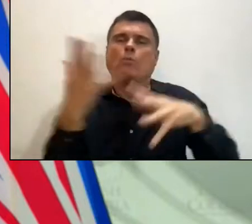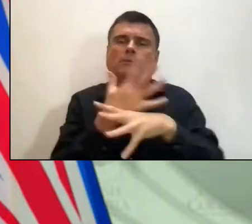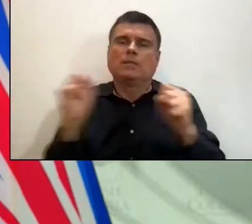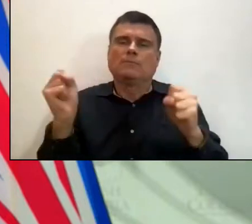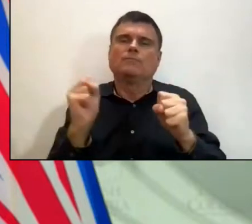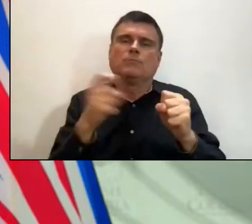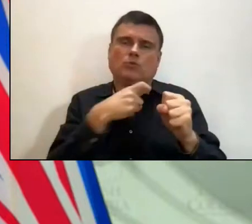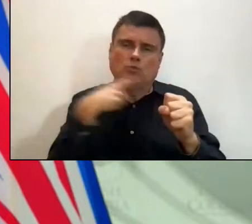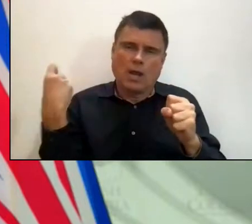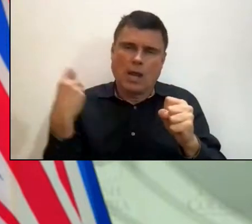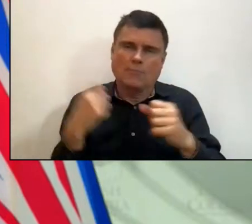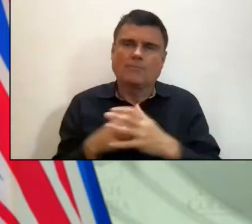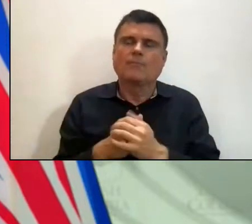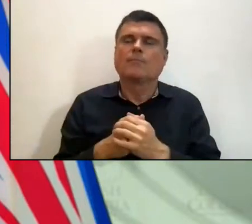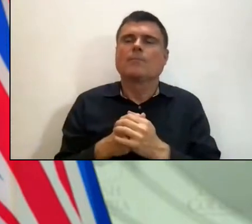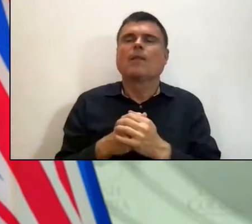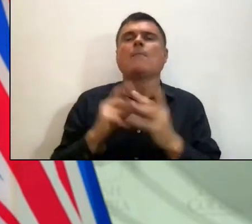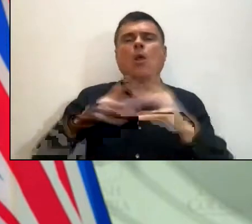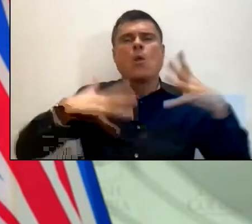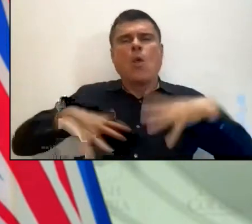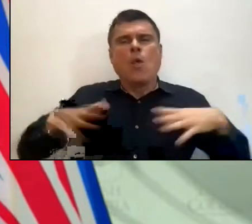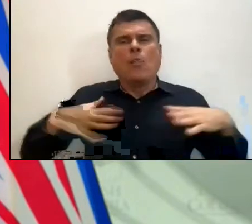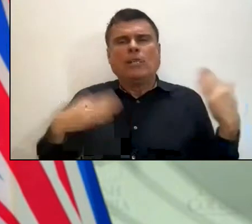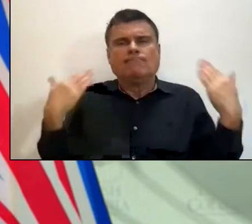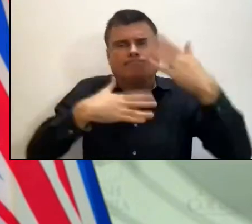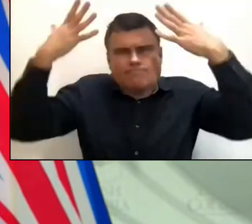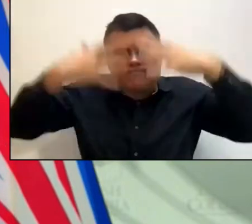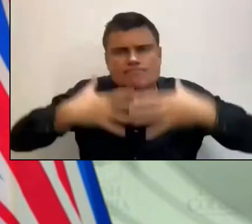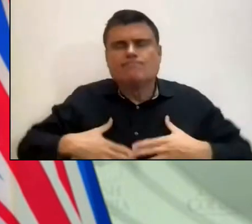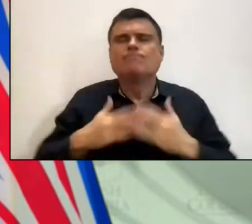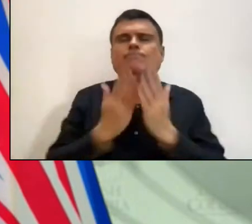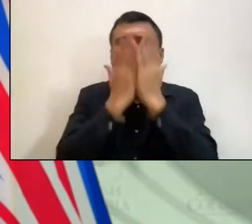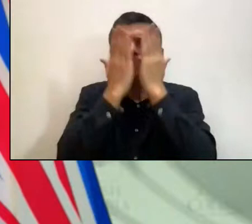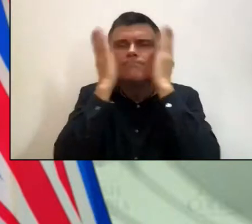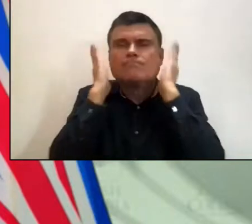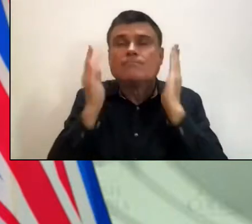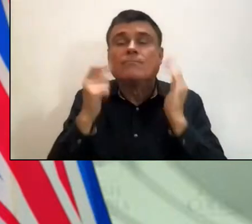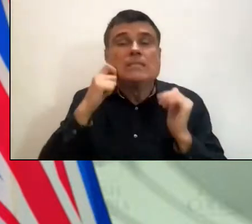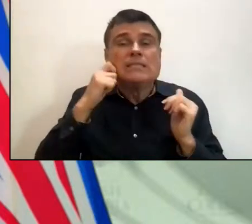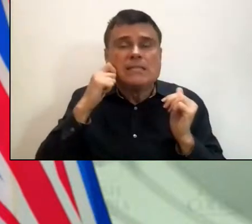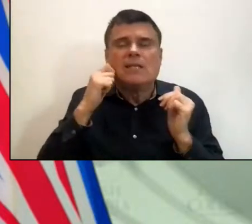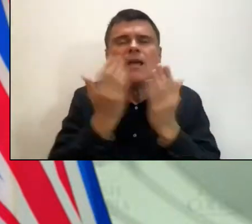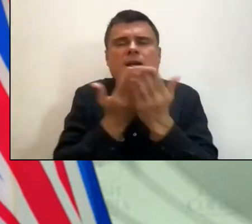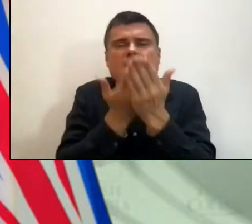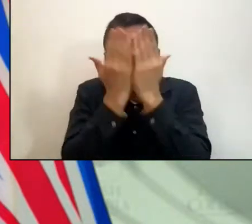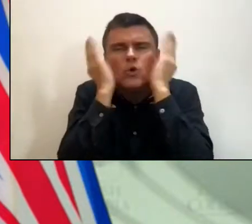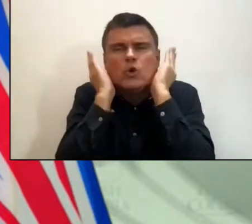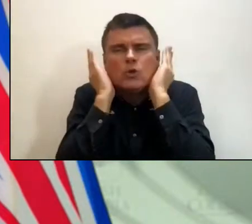opportunity to thank the first nations and lal governmtswho arr